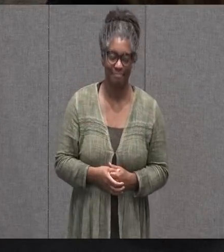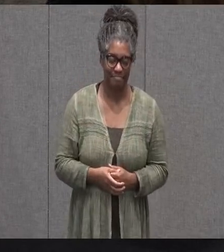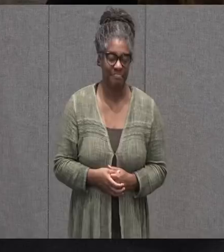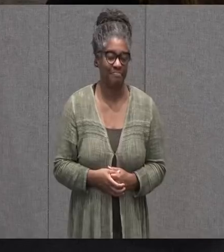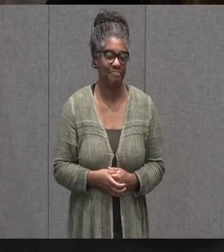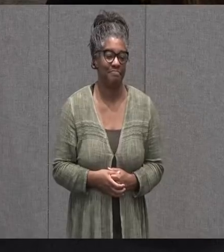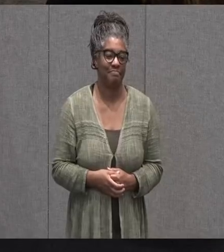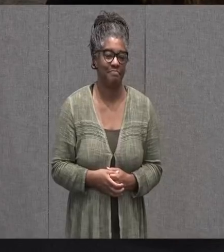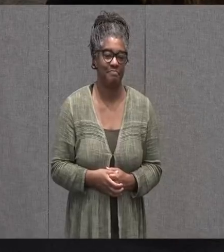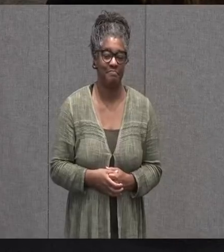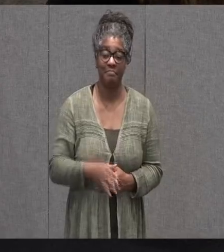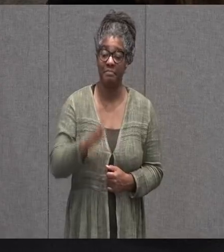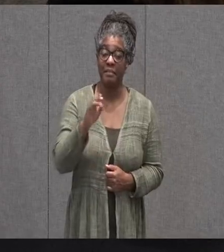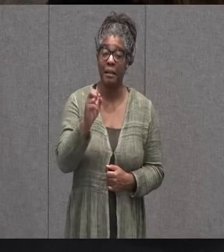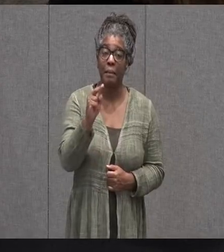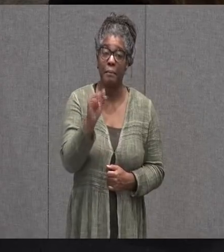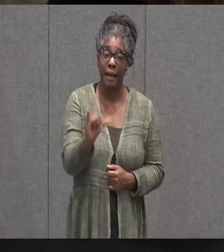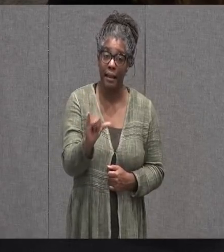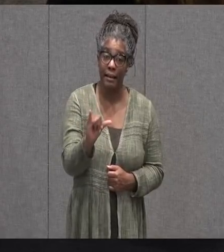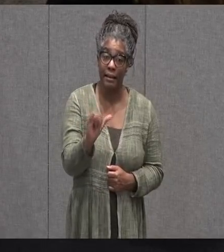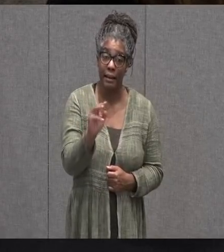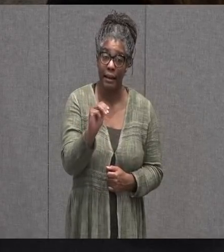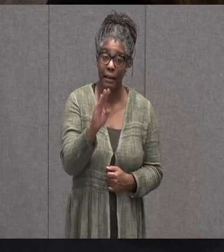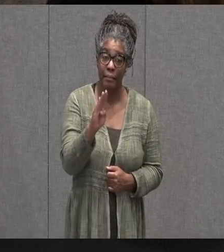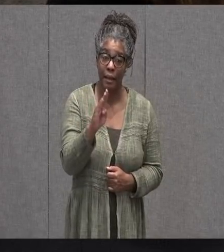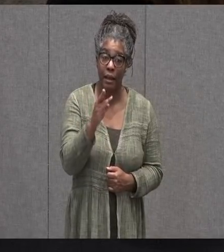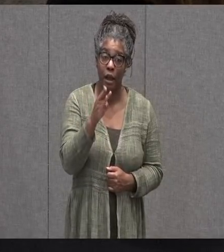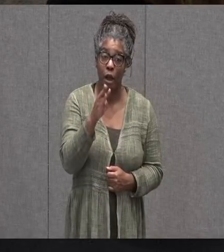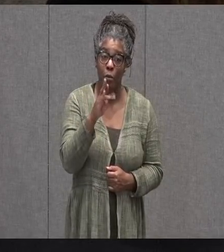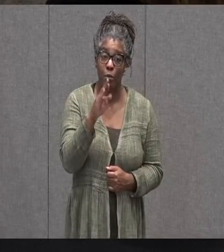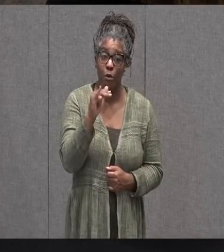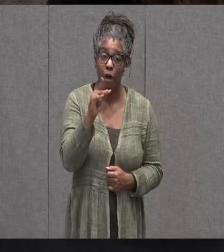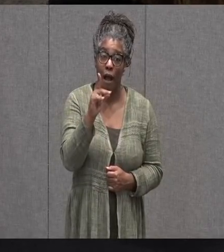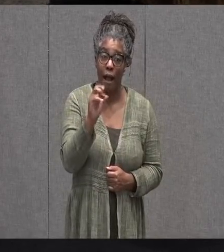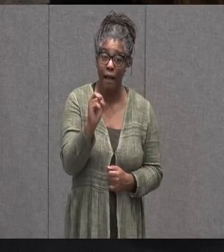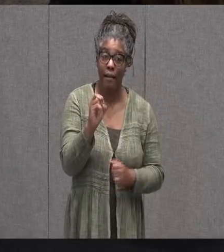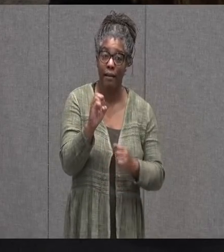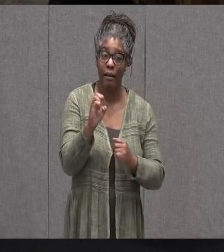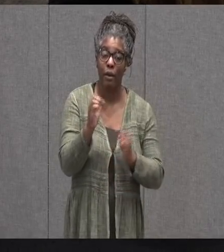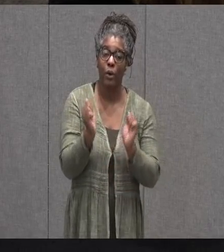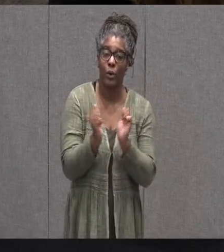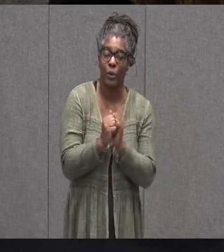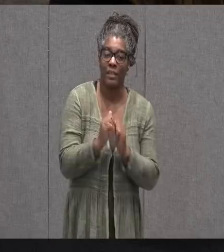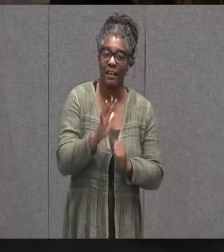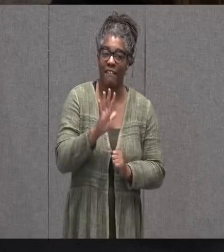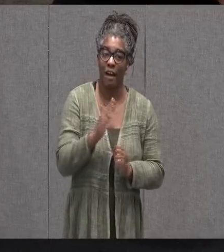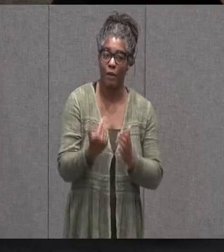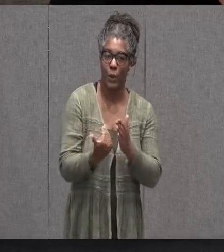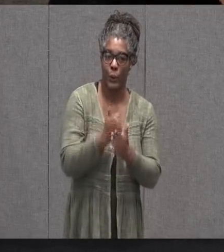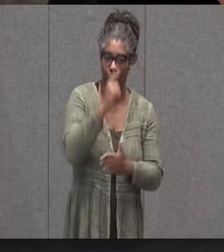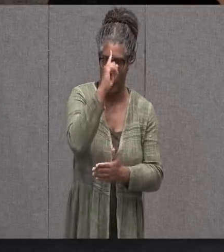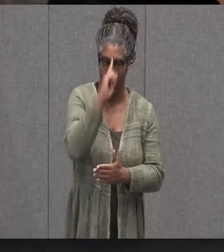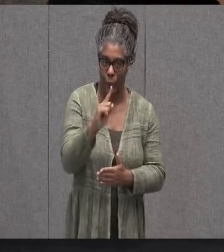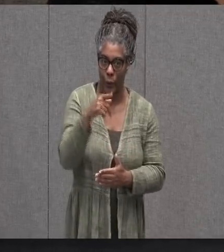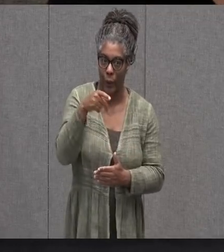So Benny McBride with five new pennies strode out into the morning sun.